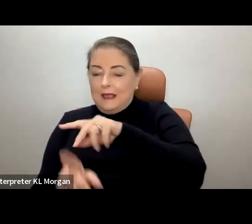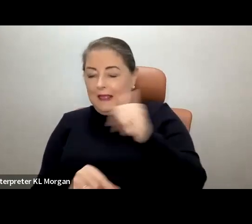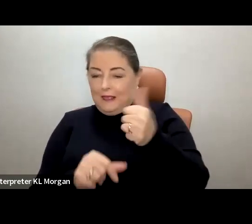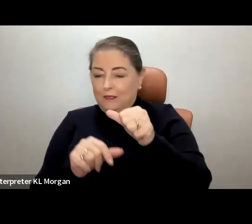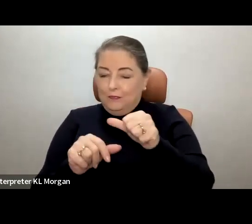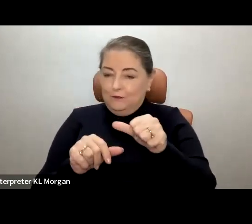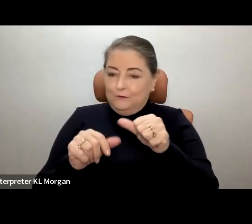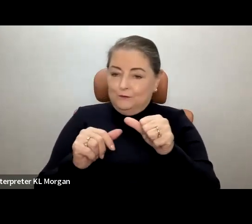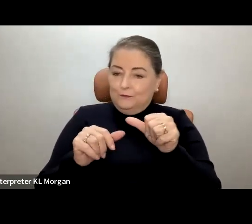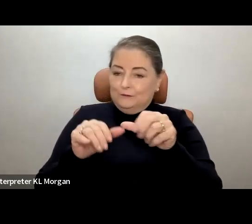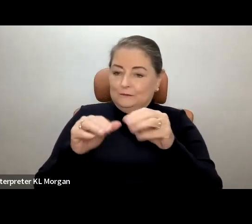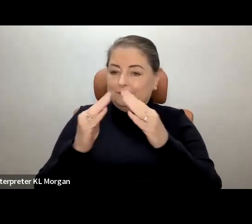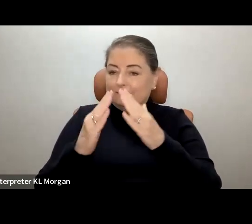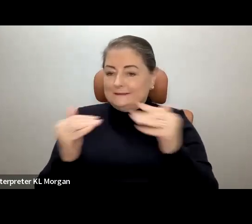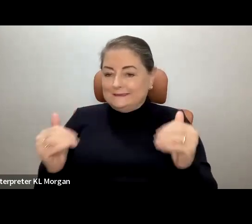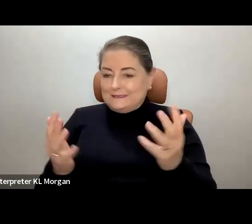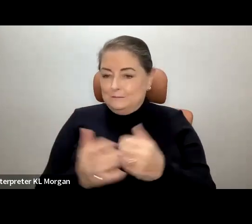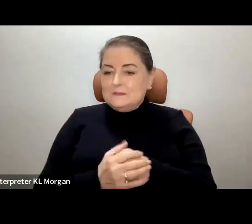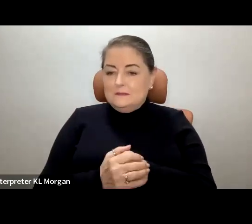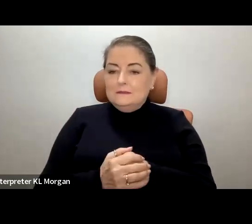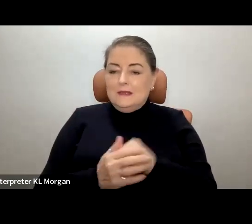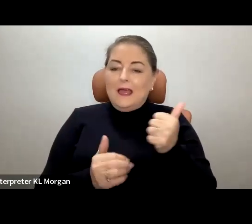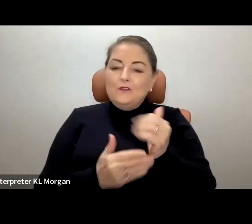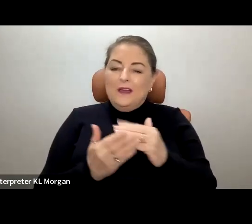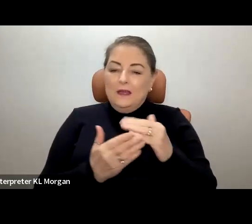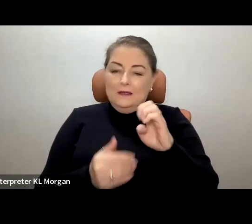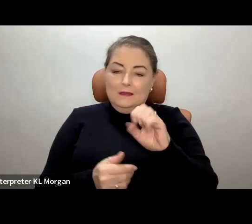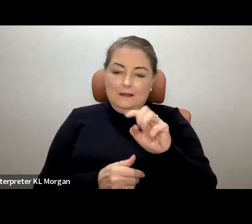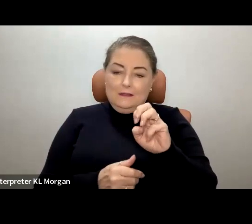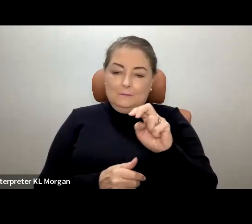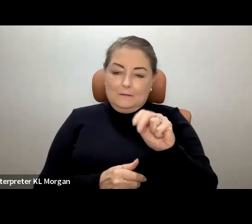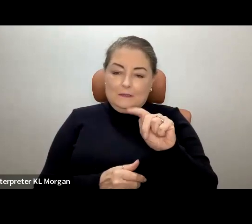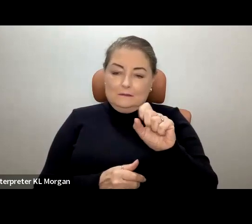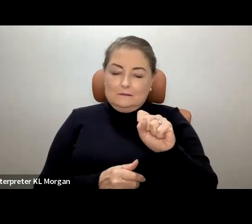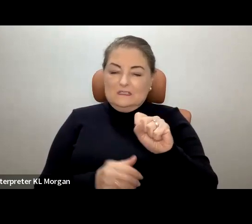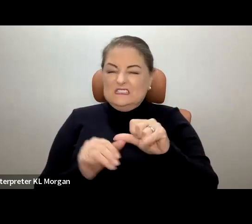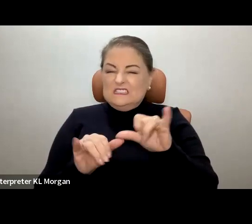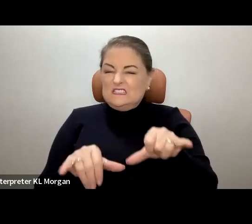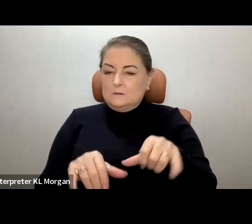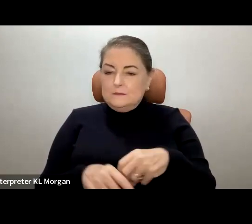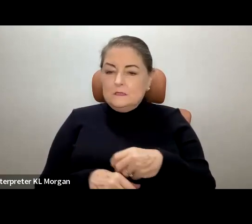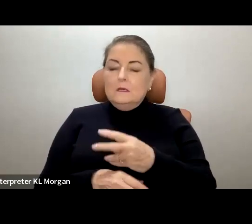it in other elements. Systems. So I hope that we will keep ally